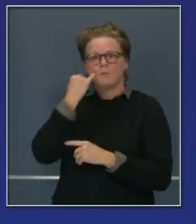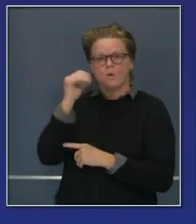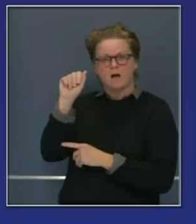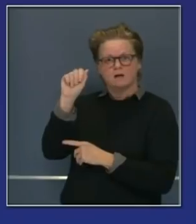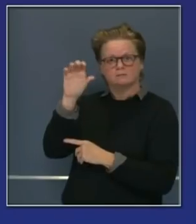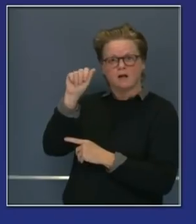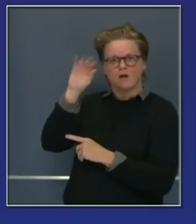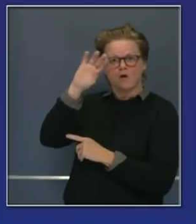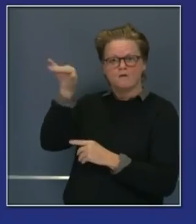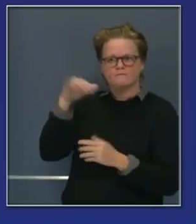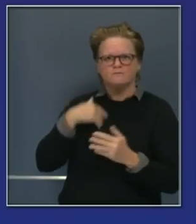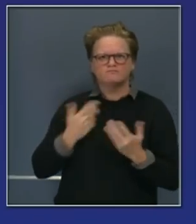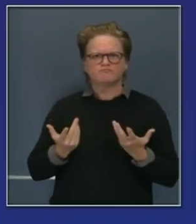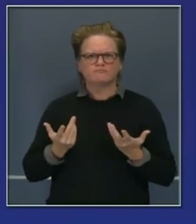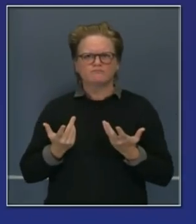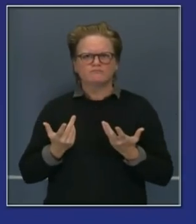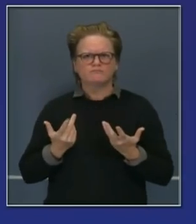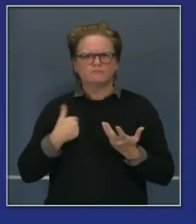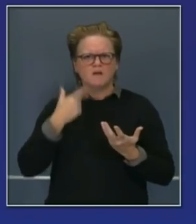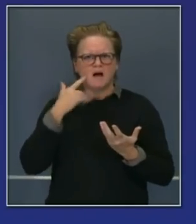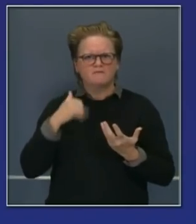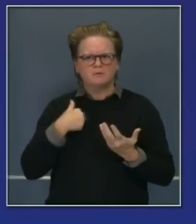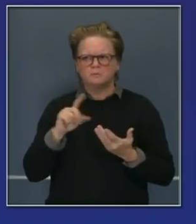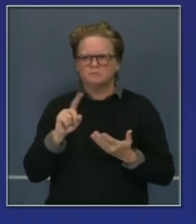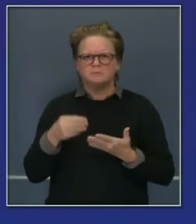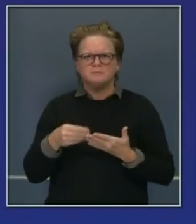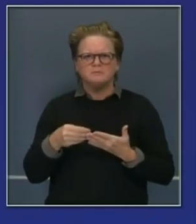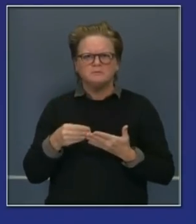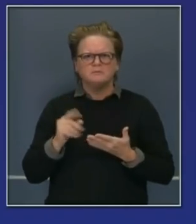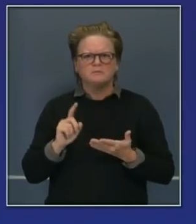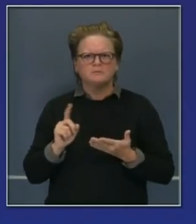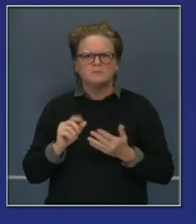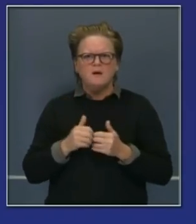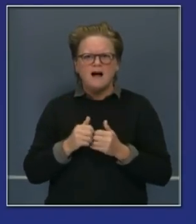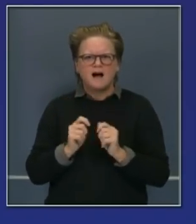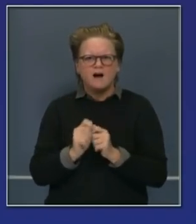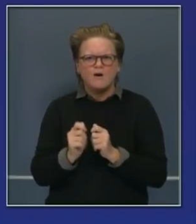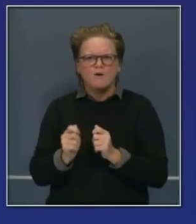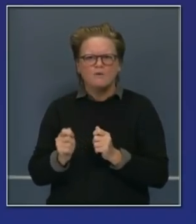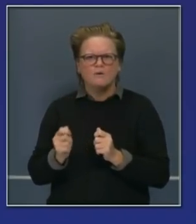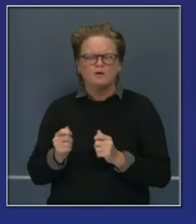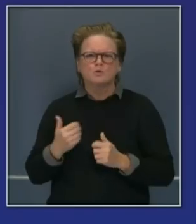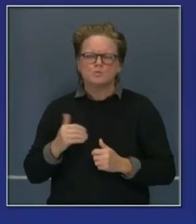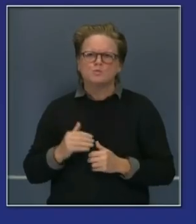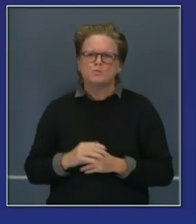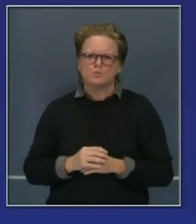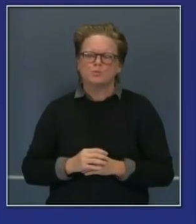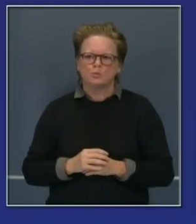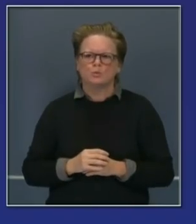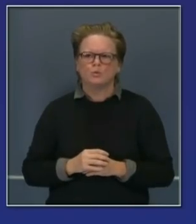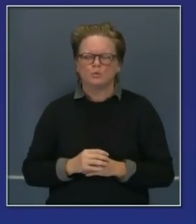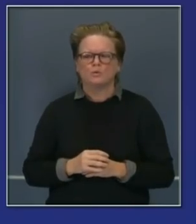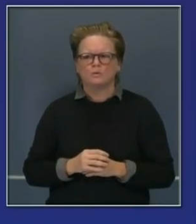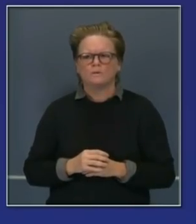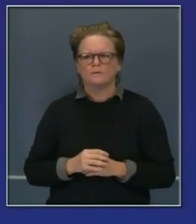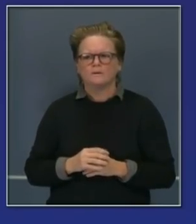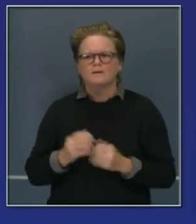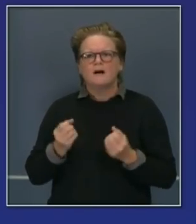ALL OF THIS AGAIN CAN BE IMPACTED IF THE ACA IS THROWN OUT. ALSO WE WILL HEAR FROM PETER IN A MOMENT.